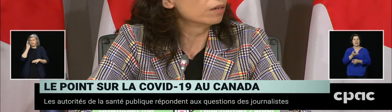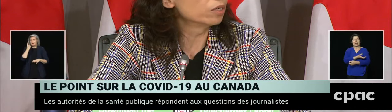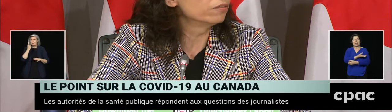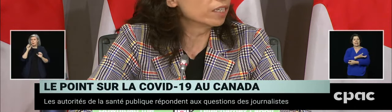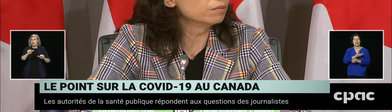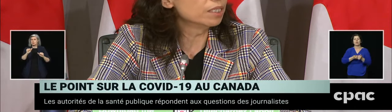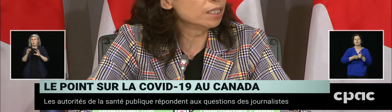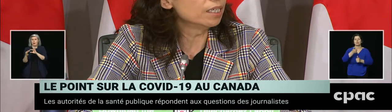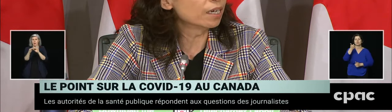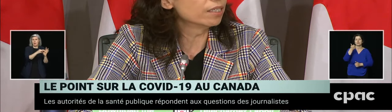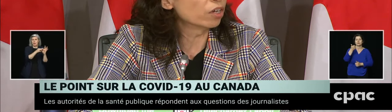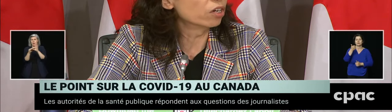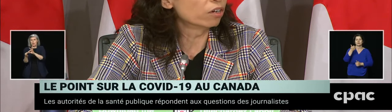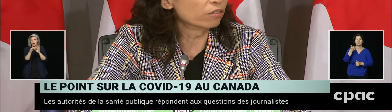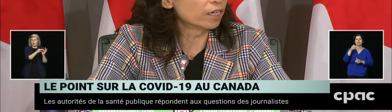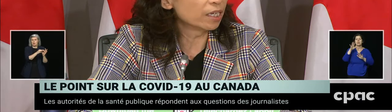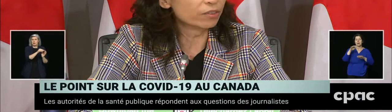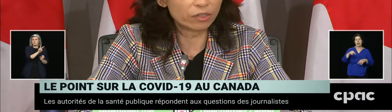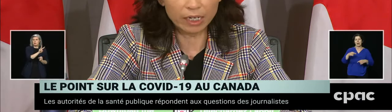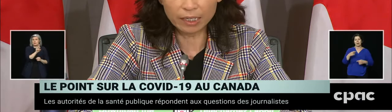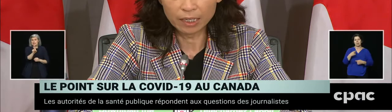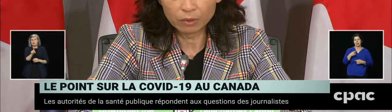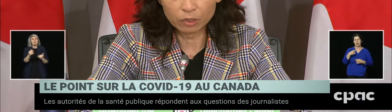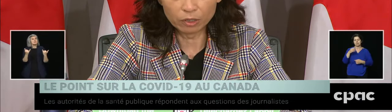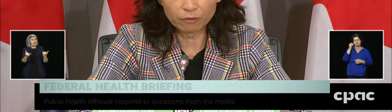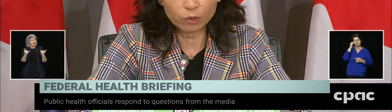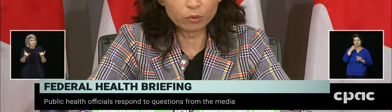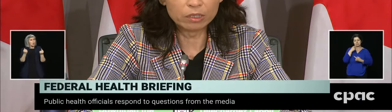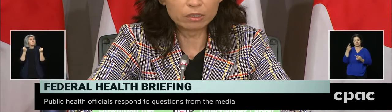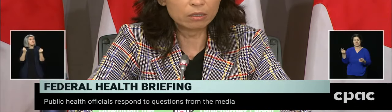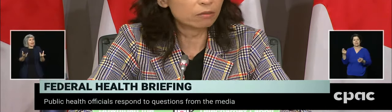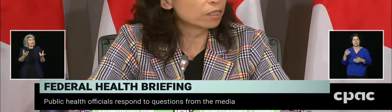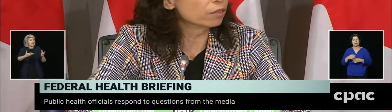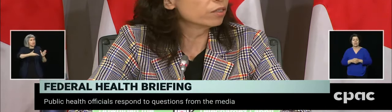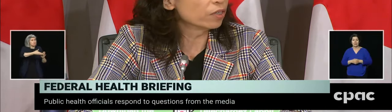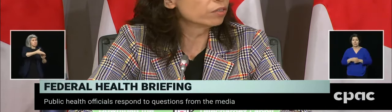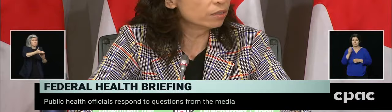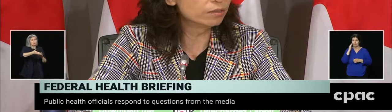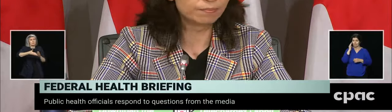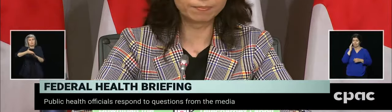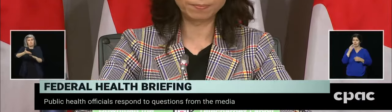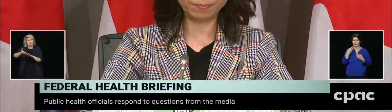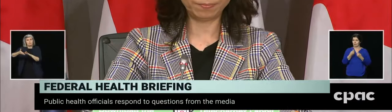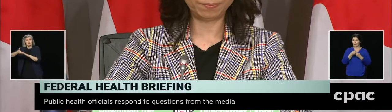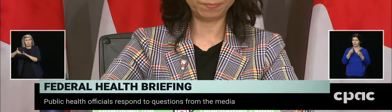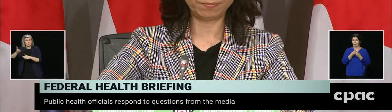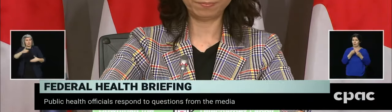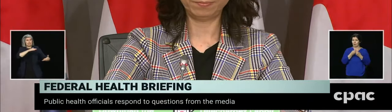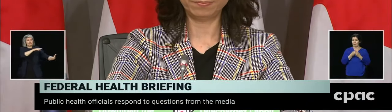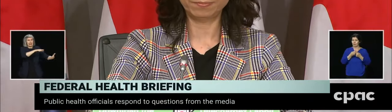THAT THERE'S ACTUALLY QUITE A LOT OF TRIALS THAT -- WITH VITAMIN D THAT IS ONGOING RIGHT